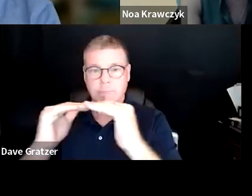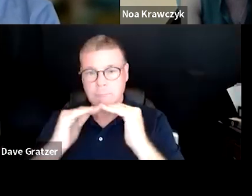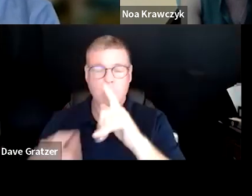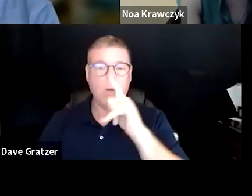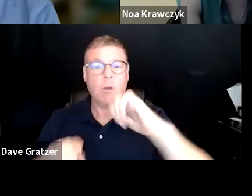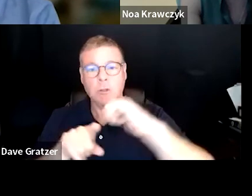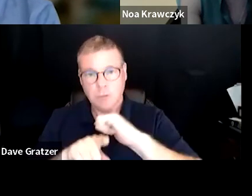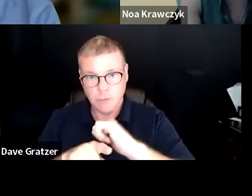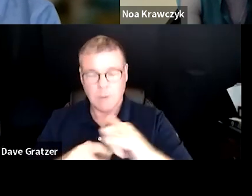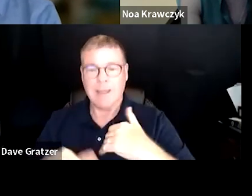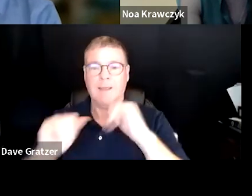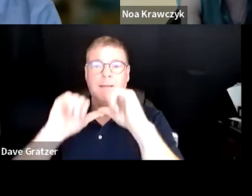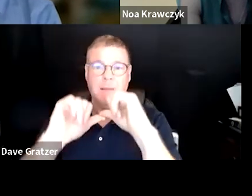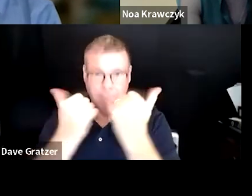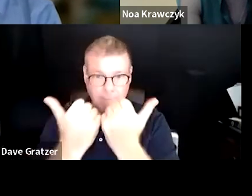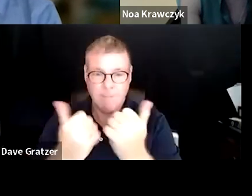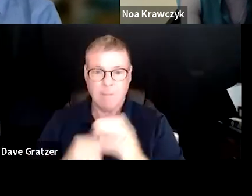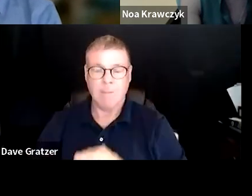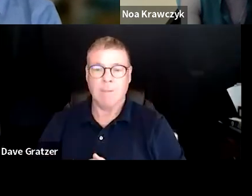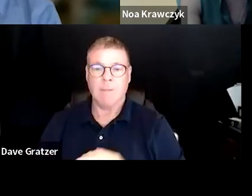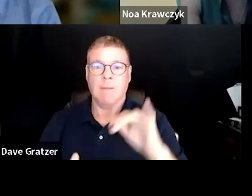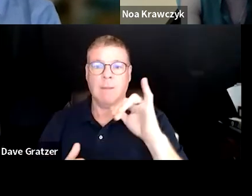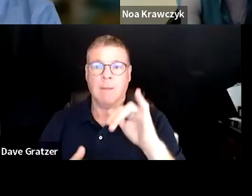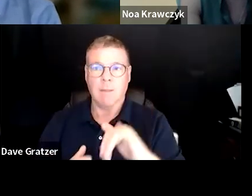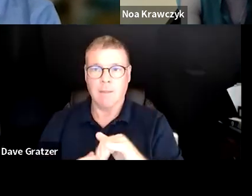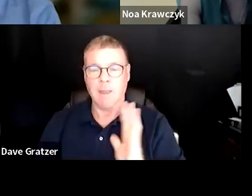We have an agency or division funds